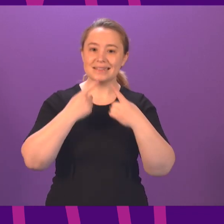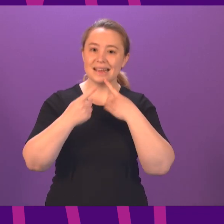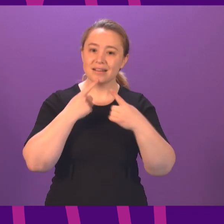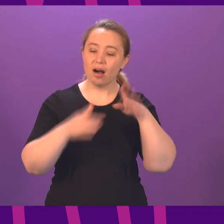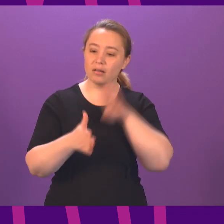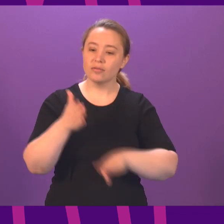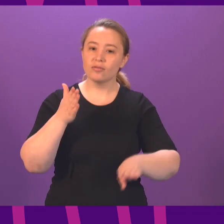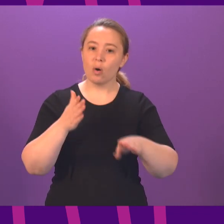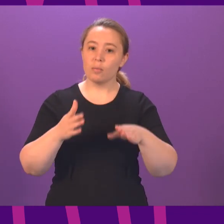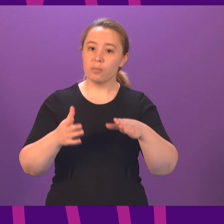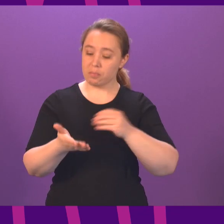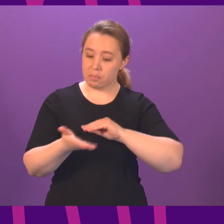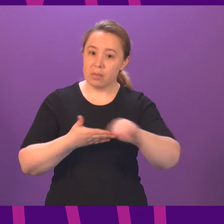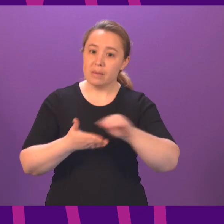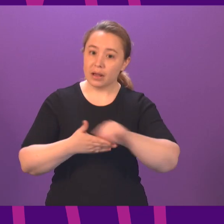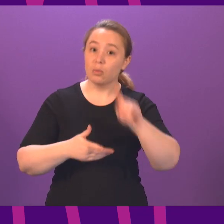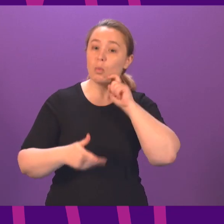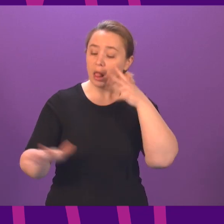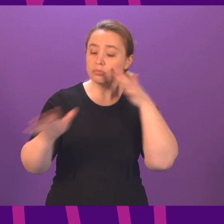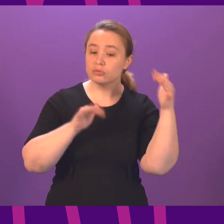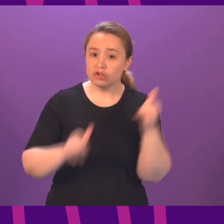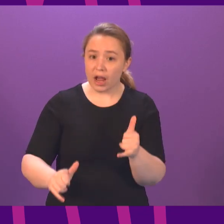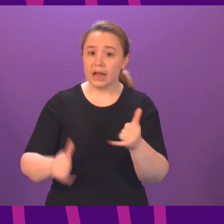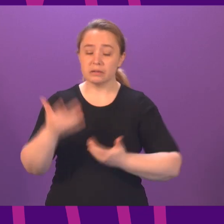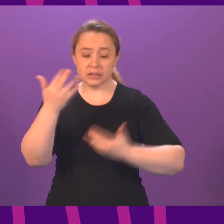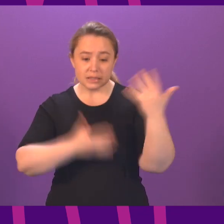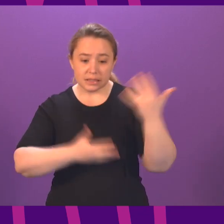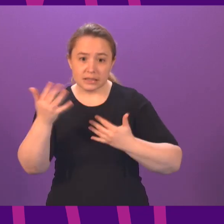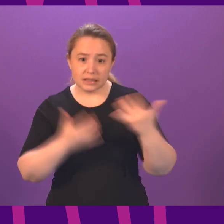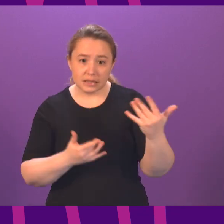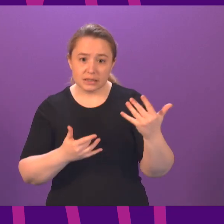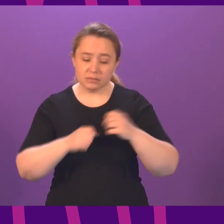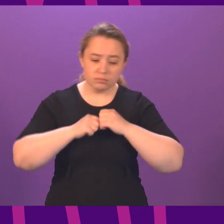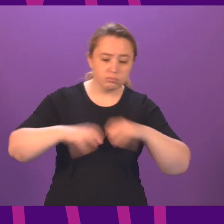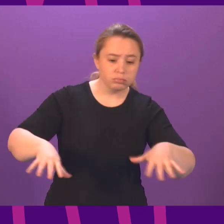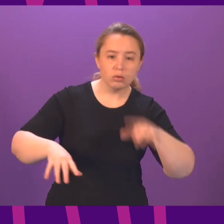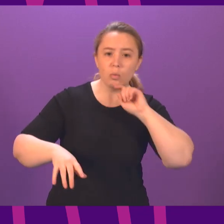will be made available, and with what frequency and degree of disaggregation. I will make